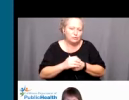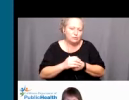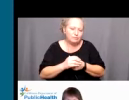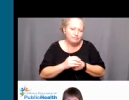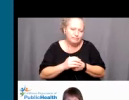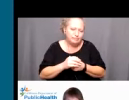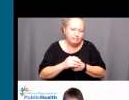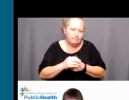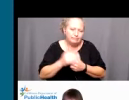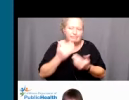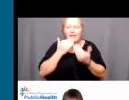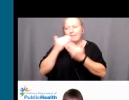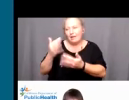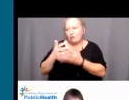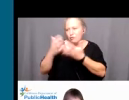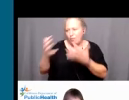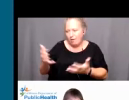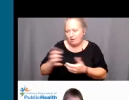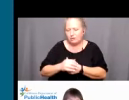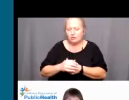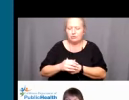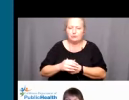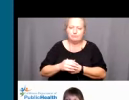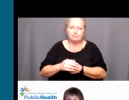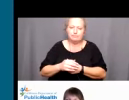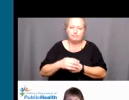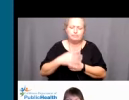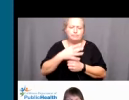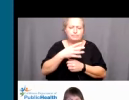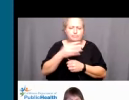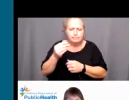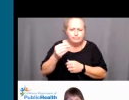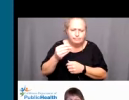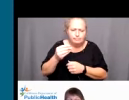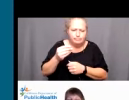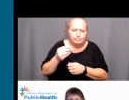Thank you so much, and we are getting short on time so